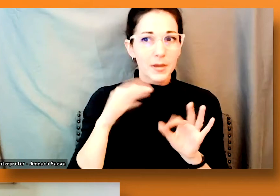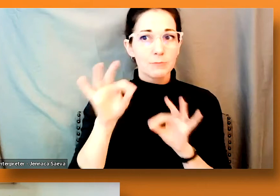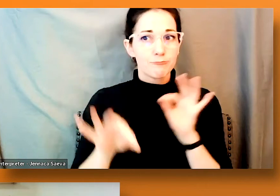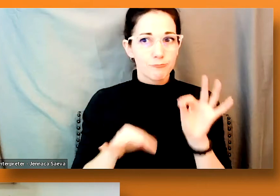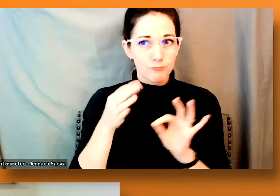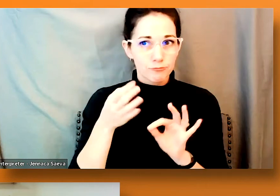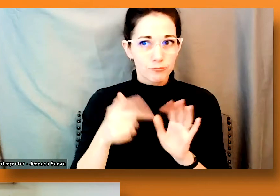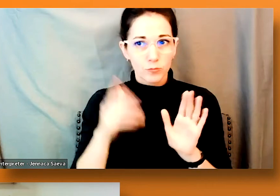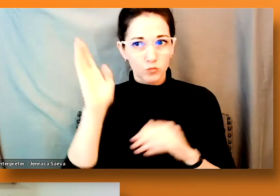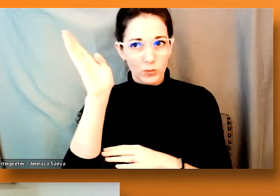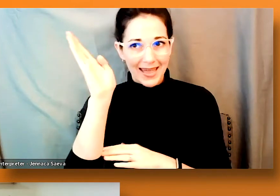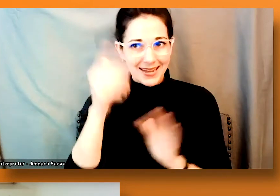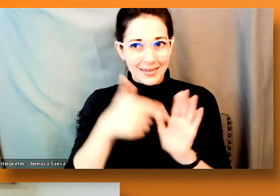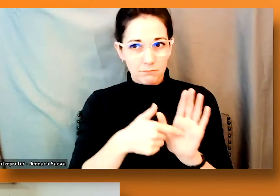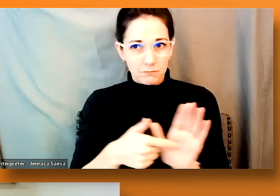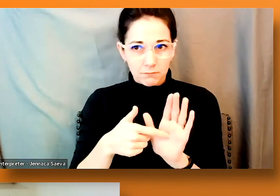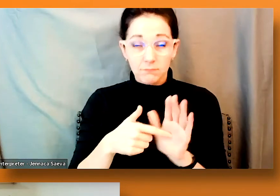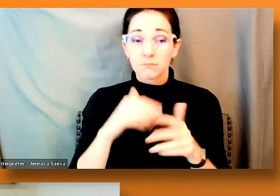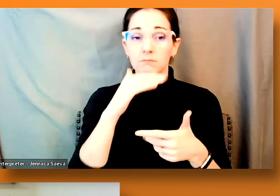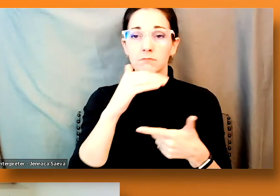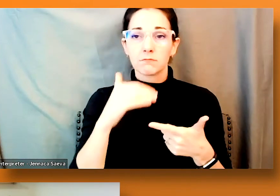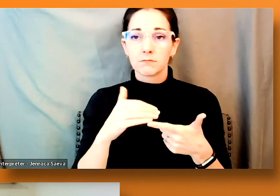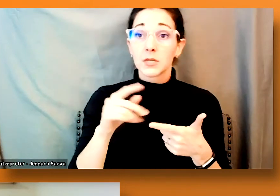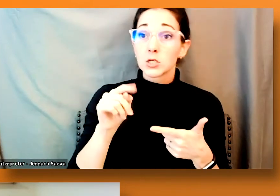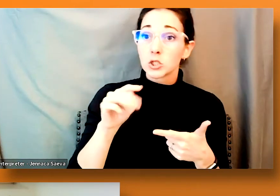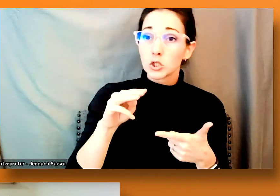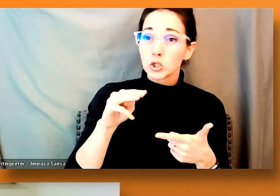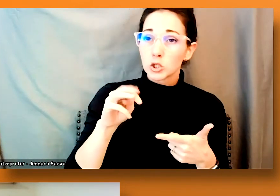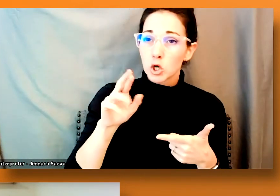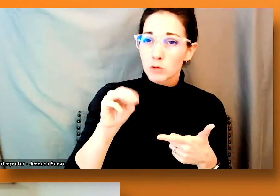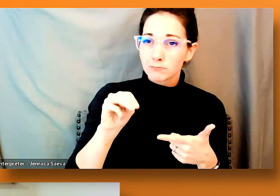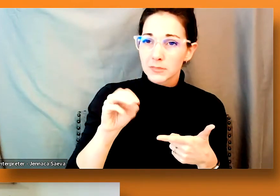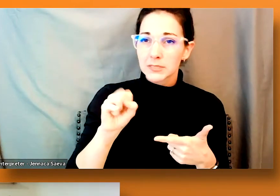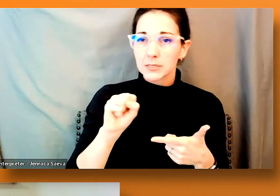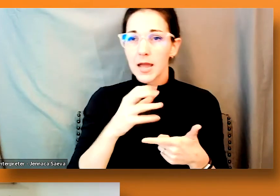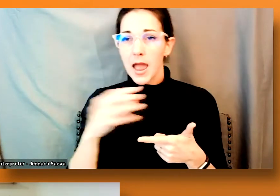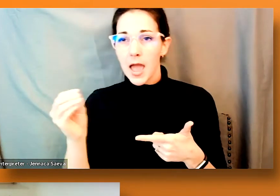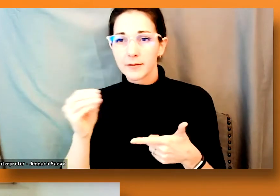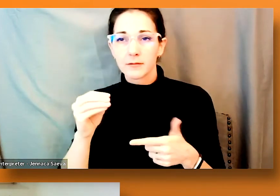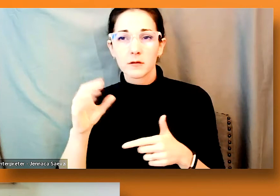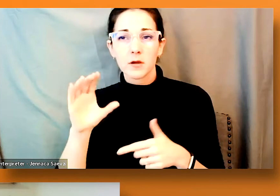The terms and conditions of the grant